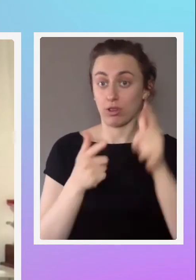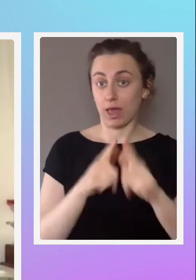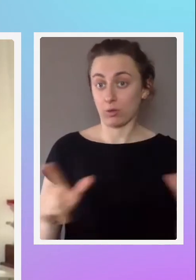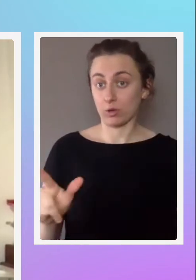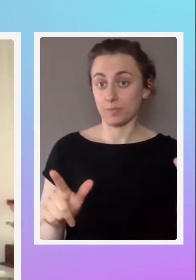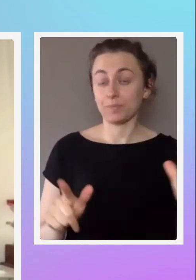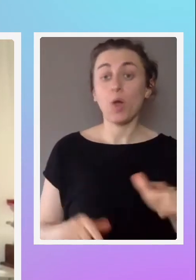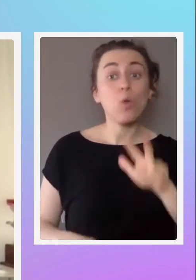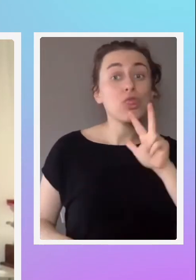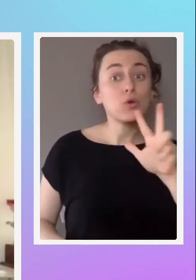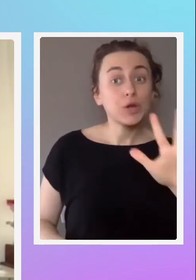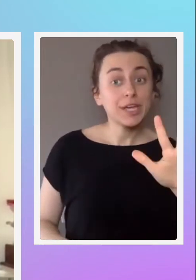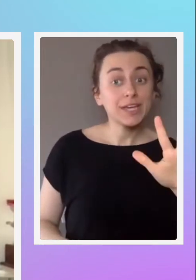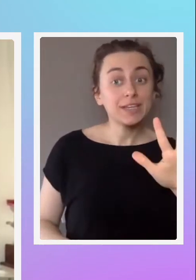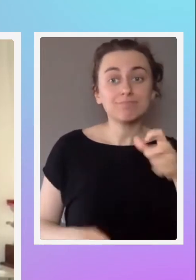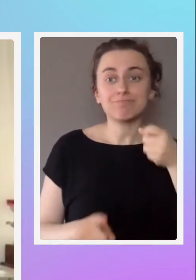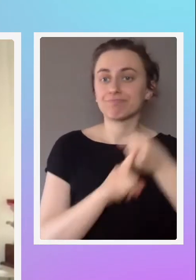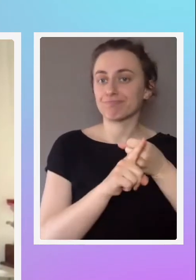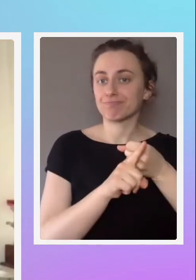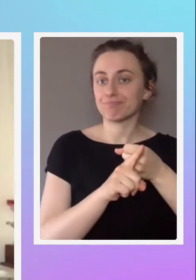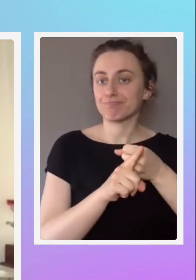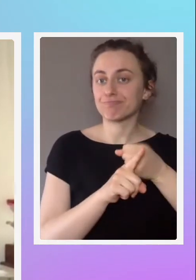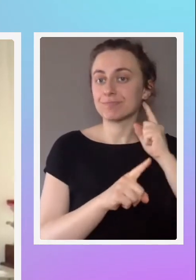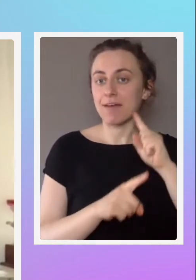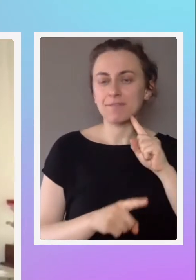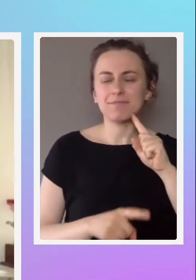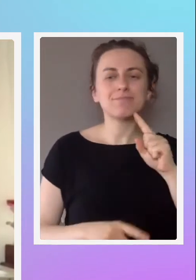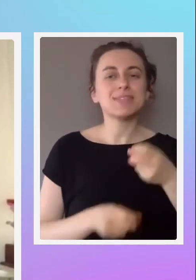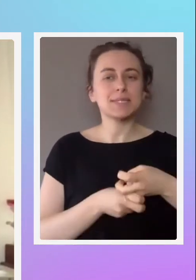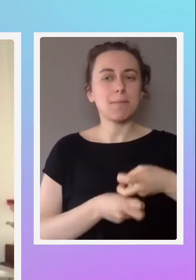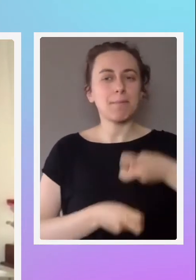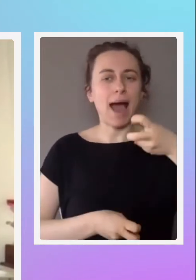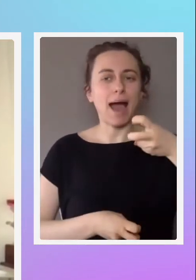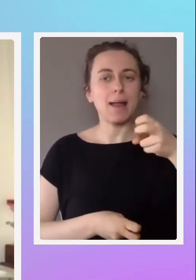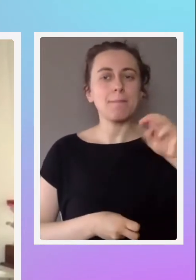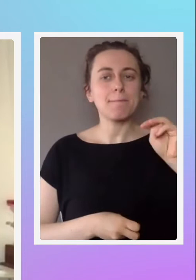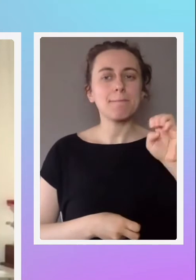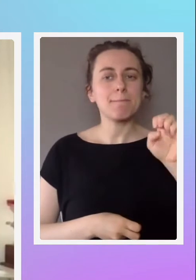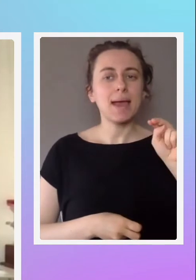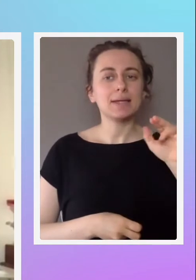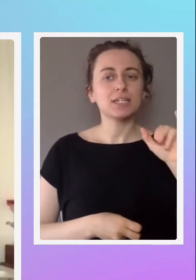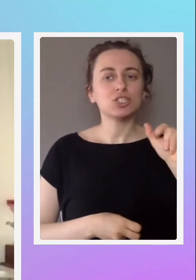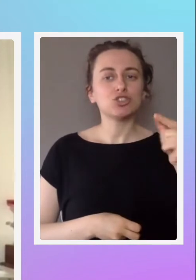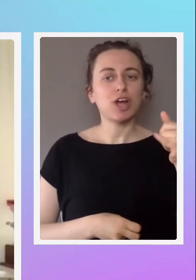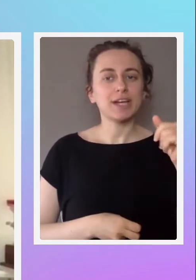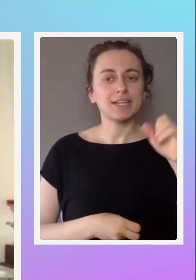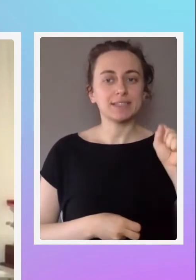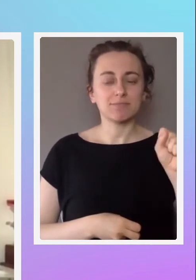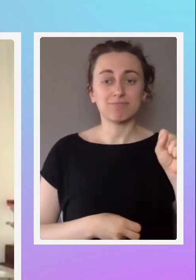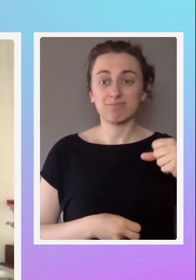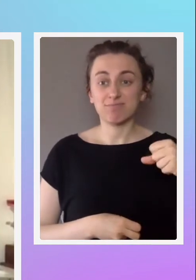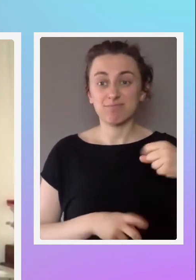no thanks to spinal meningitis. The high temperature destroyed the sillier hairs